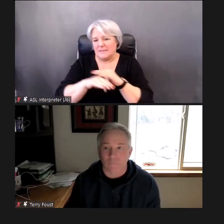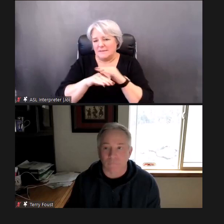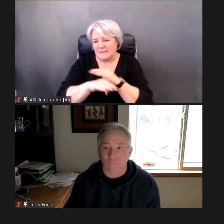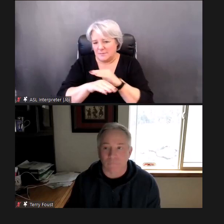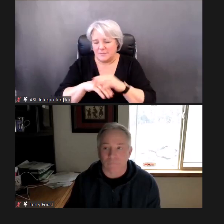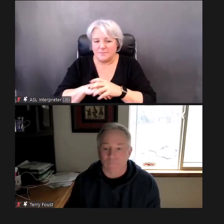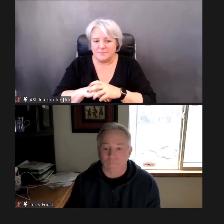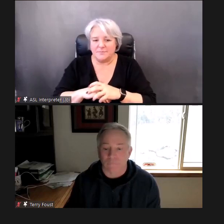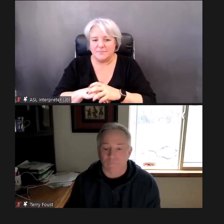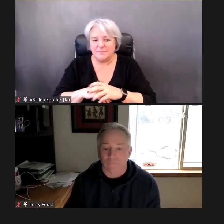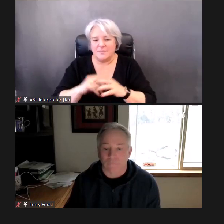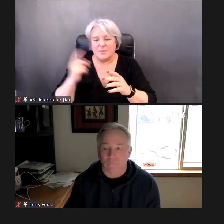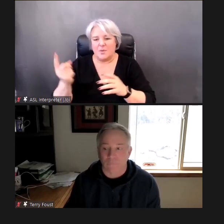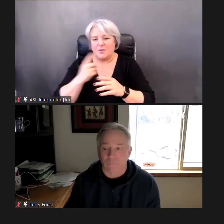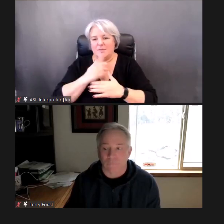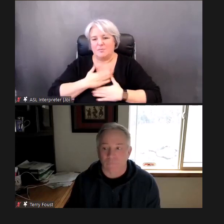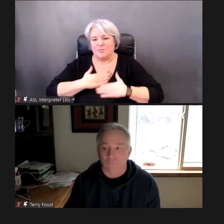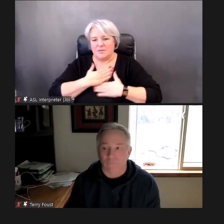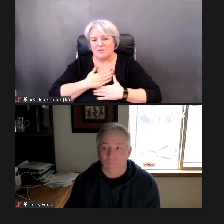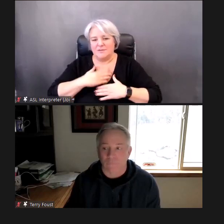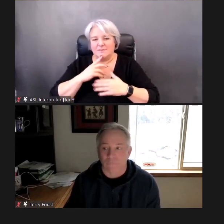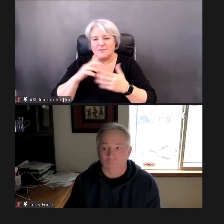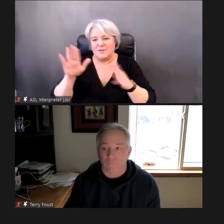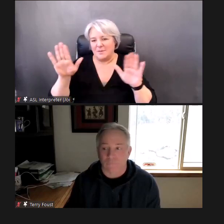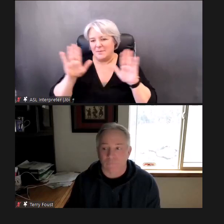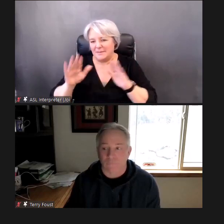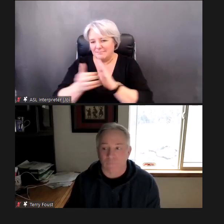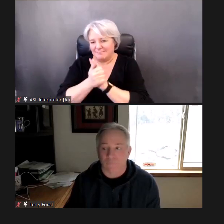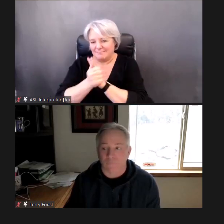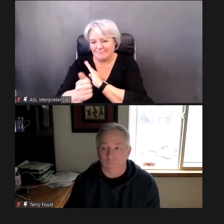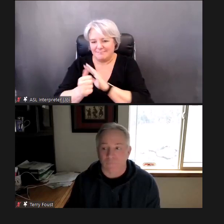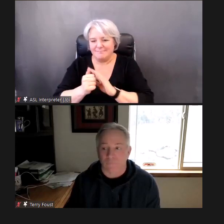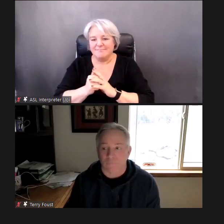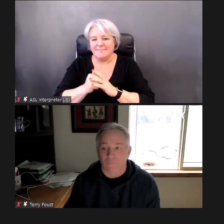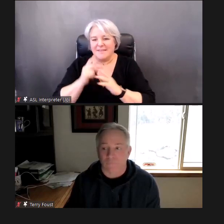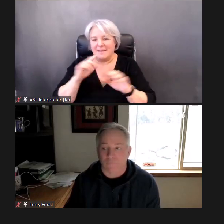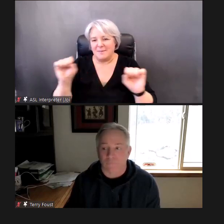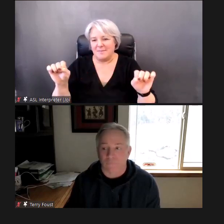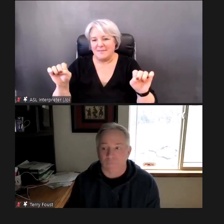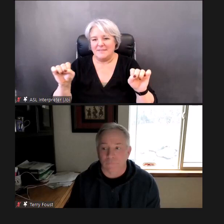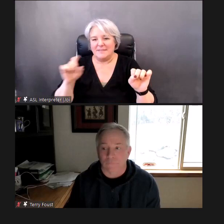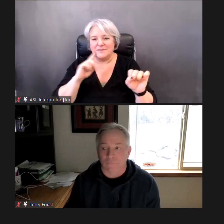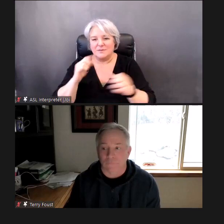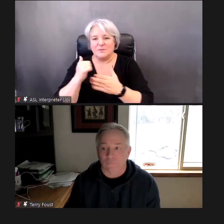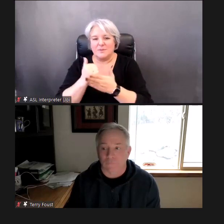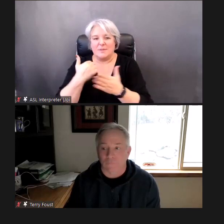we always appreciate your amazing